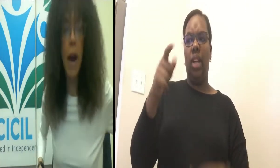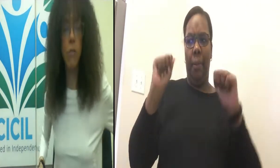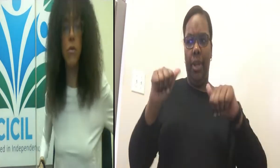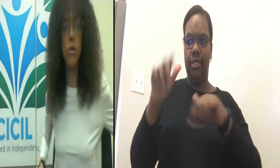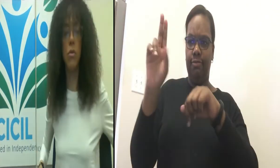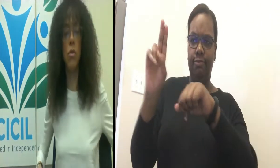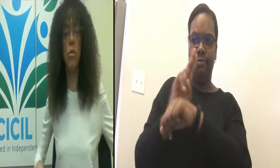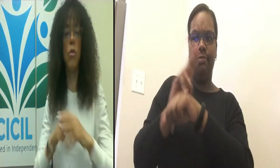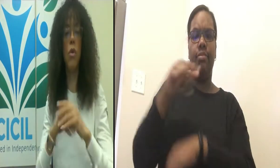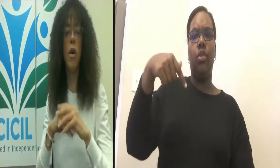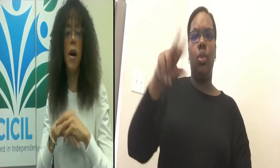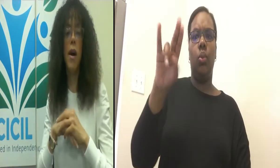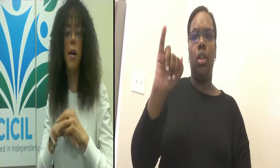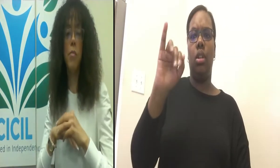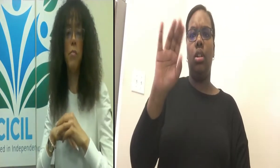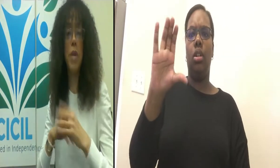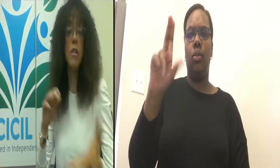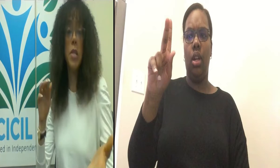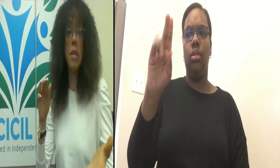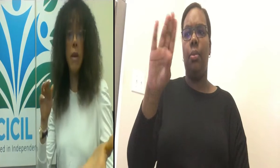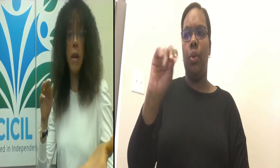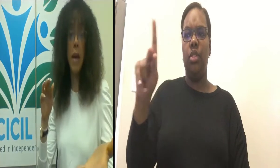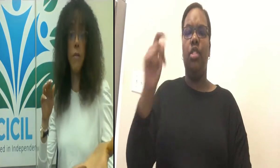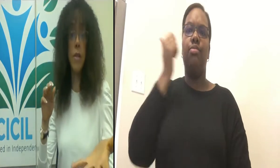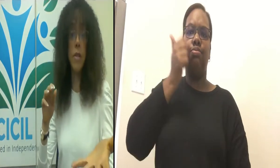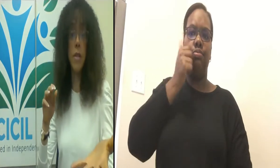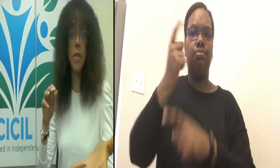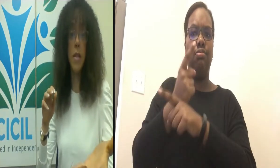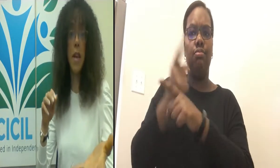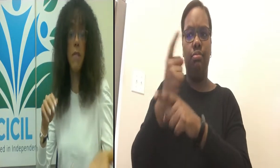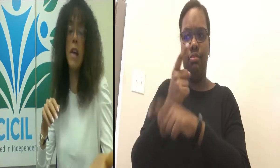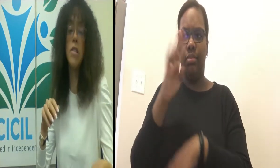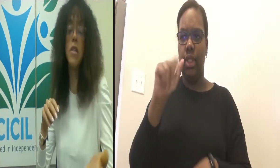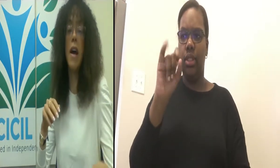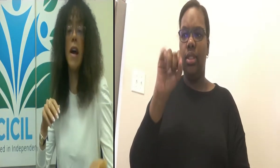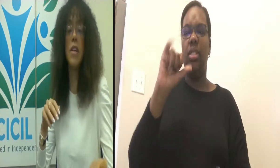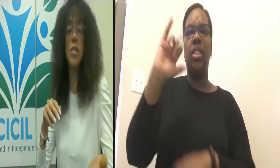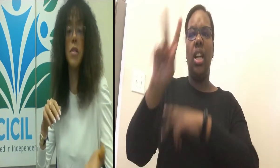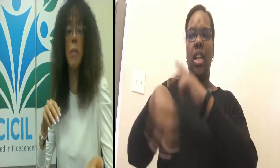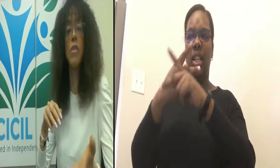people who are executive directors or CEOs know how to